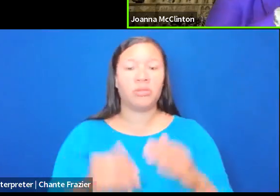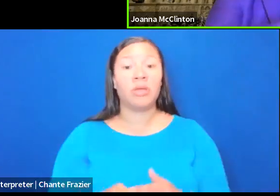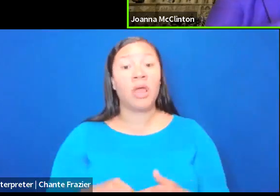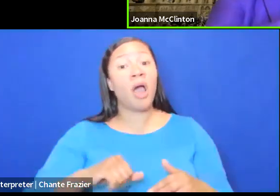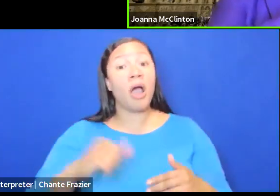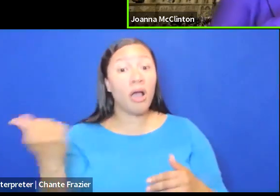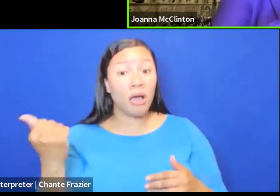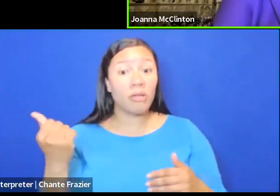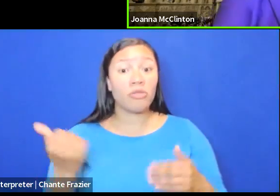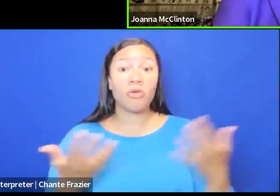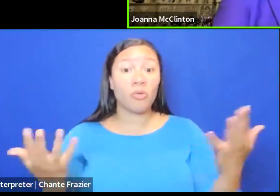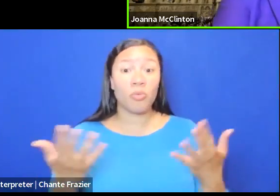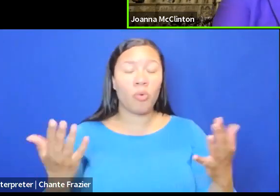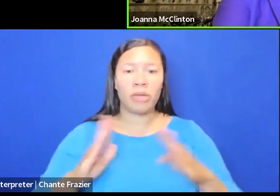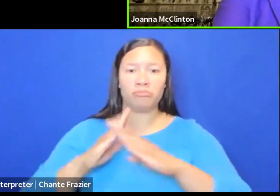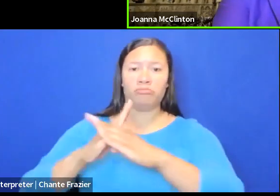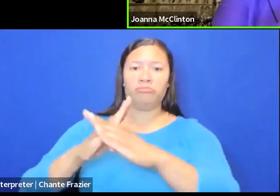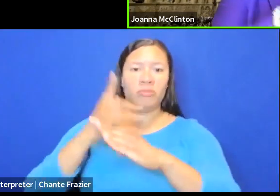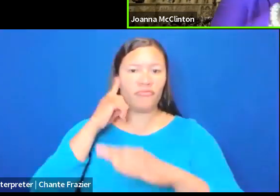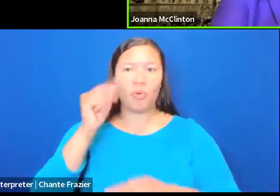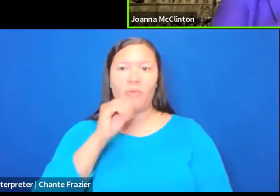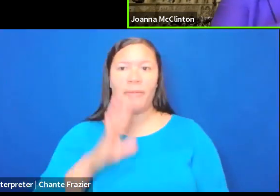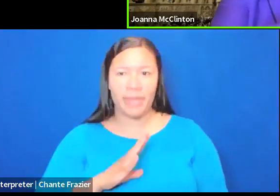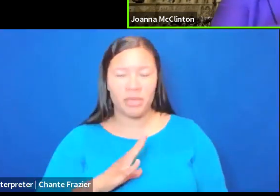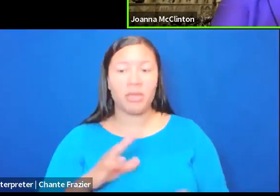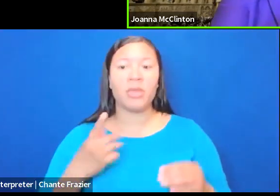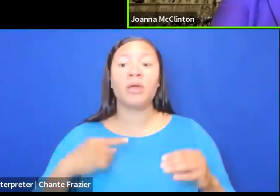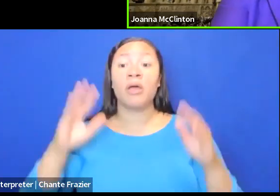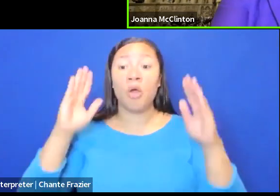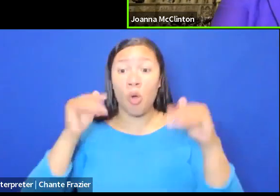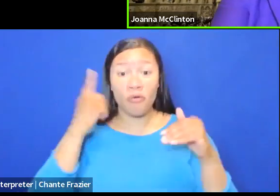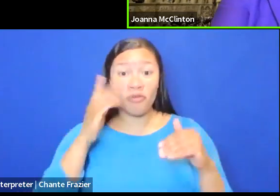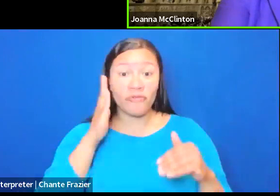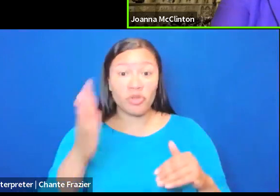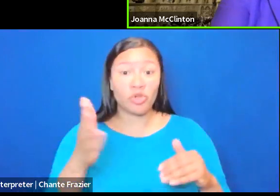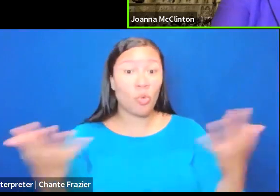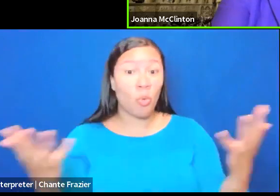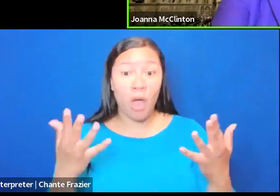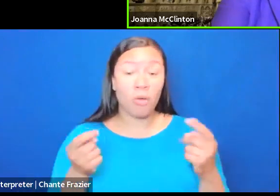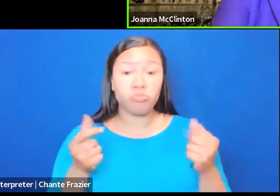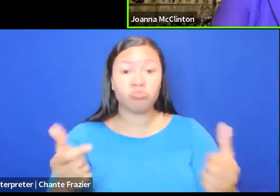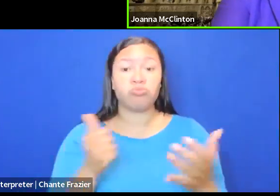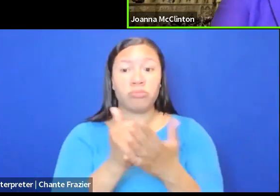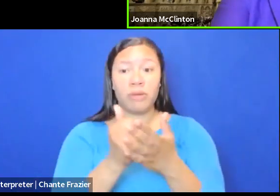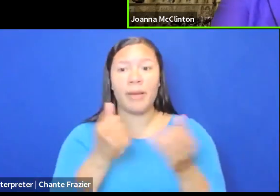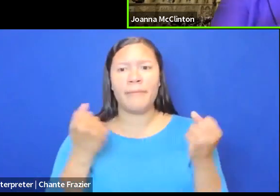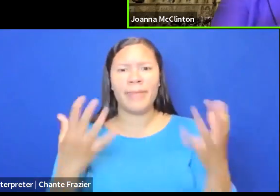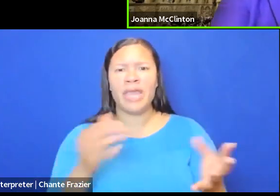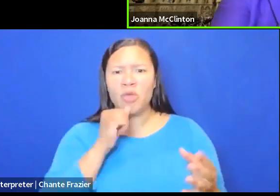chamber. We call it out because it's unacceptable.